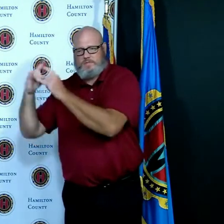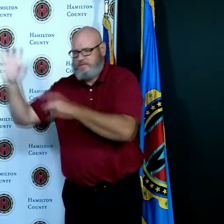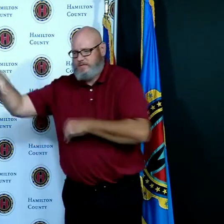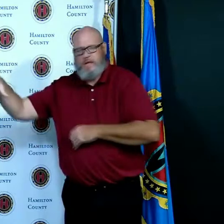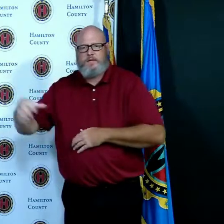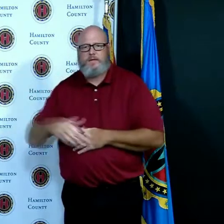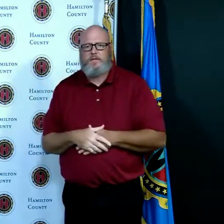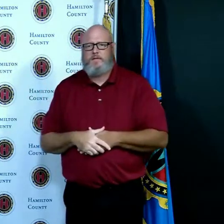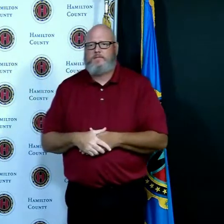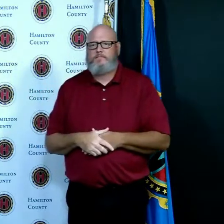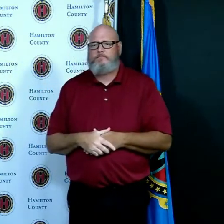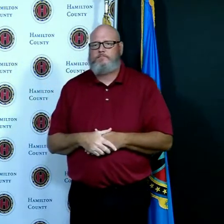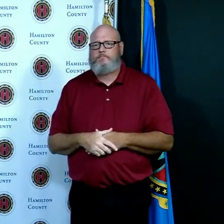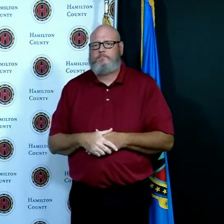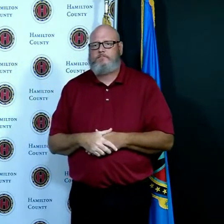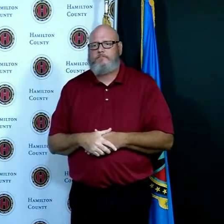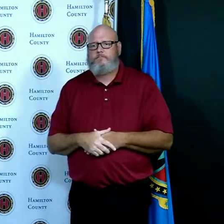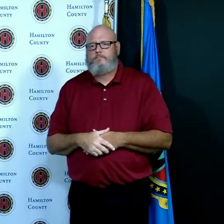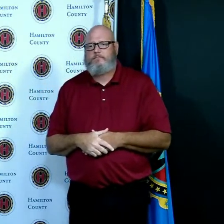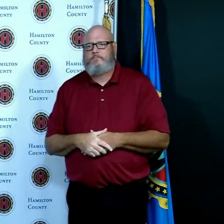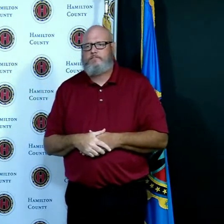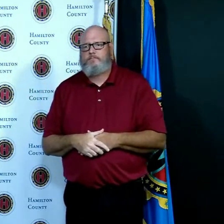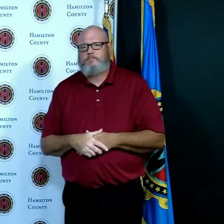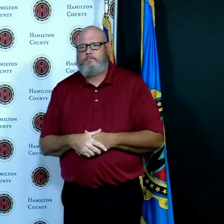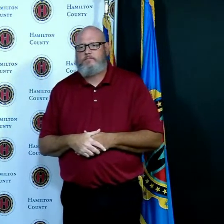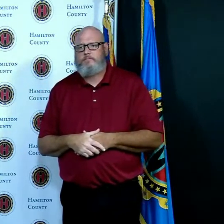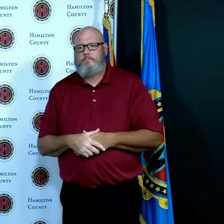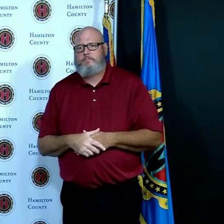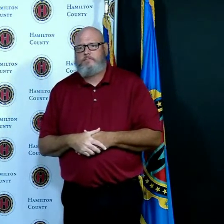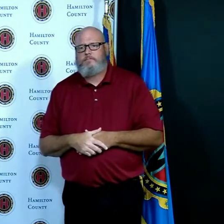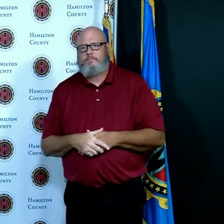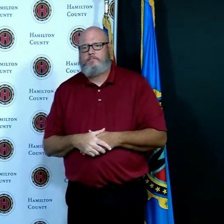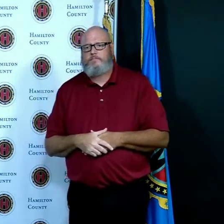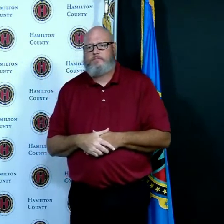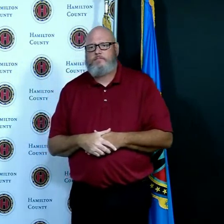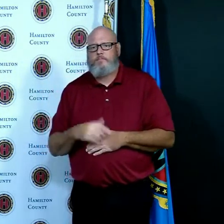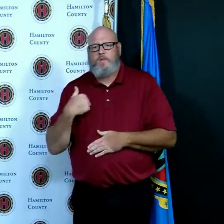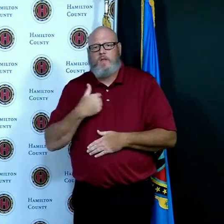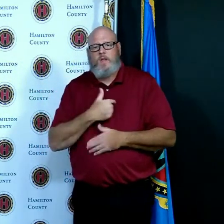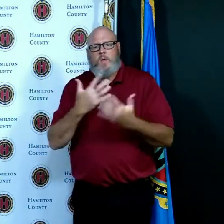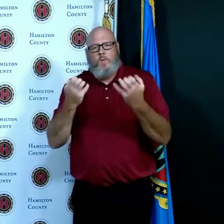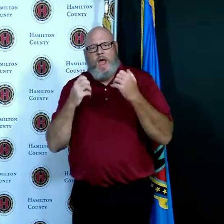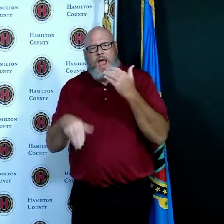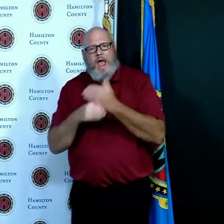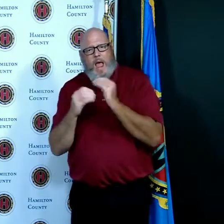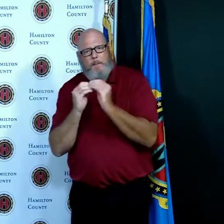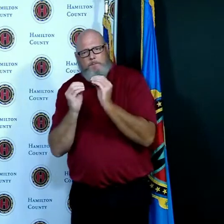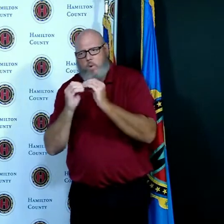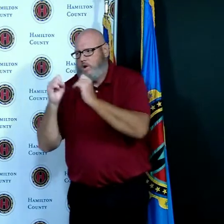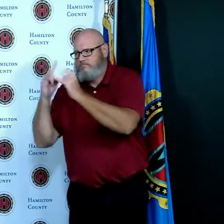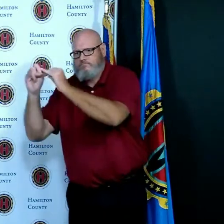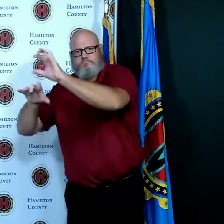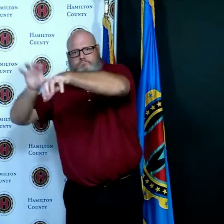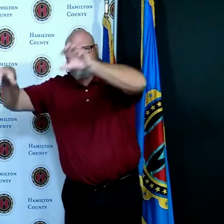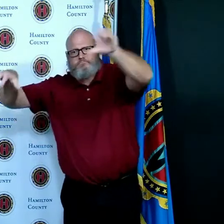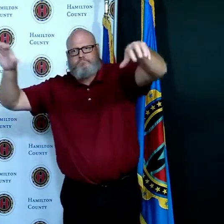come to rely upon as Commissioner Driehaus mentioned so we're very excited to announce some upcoming partnerships that aren't yet